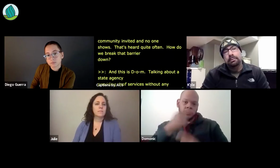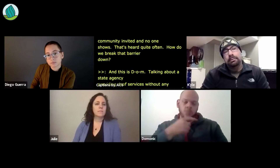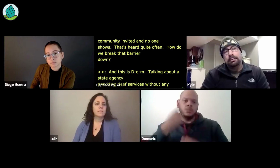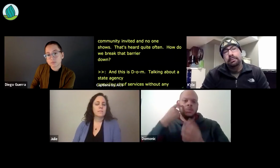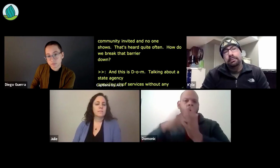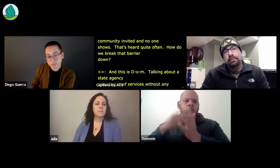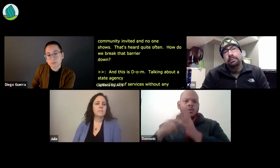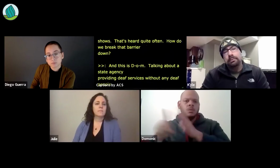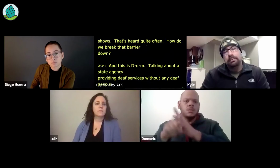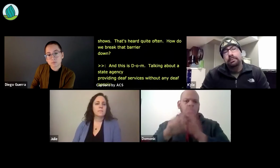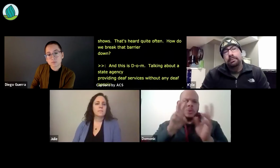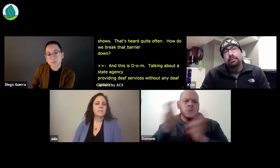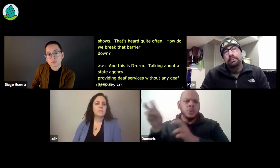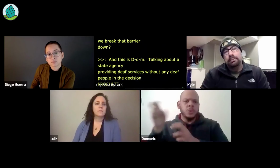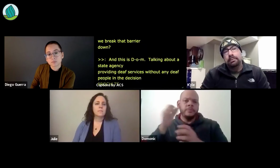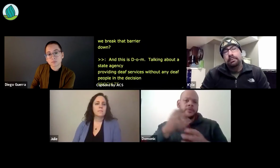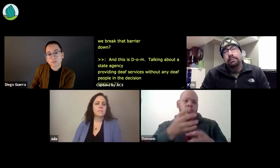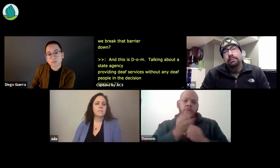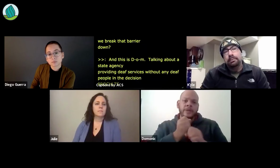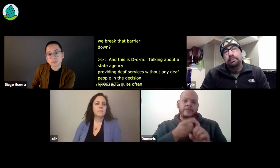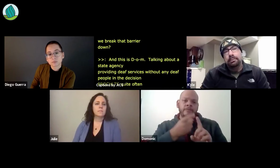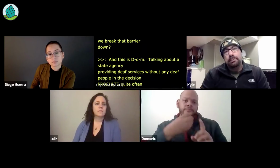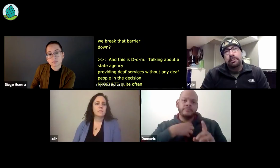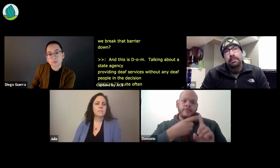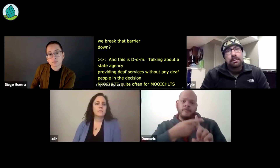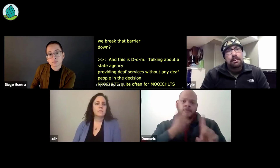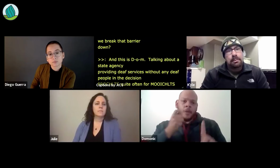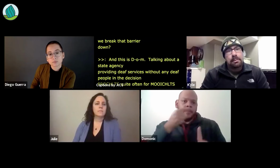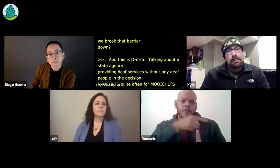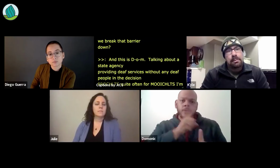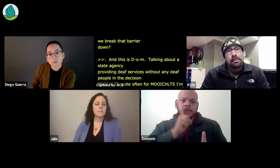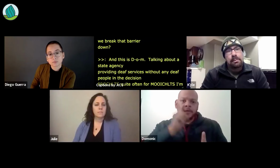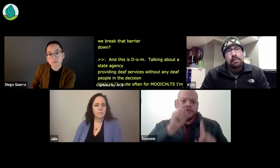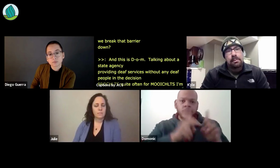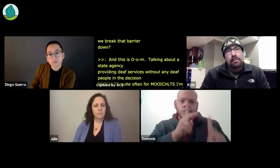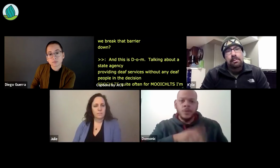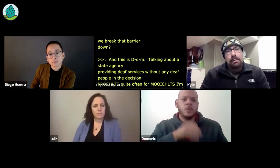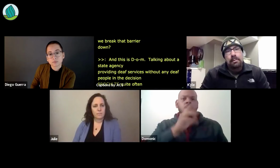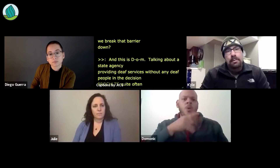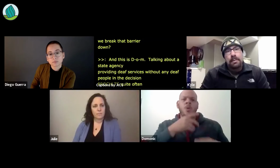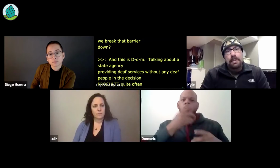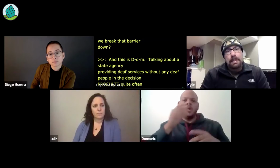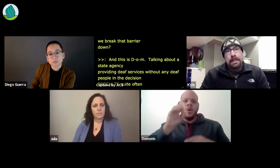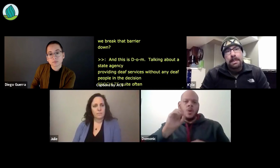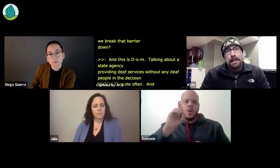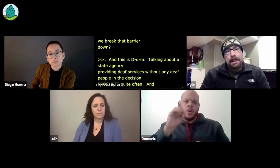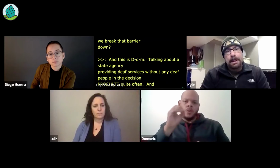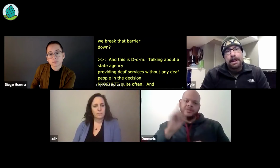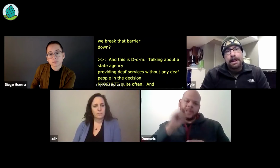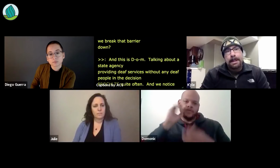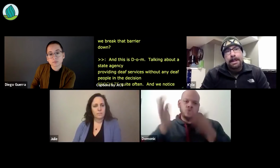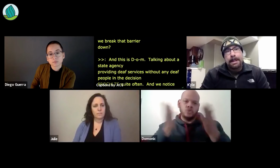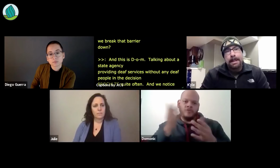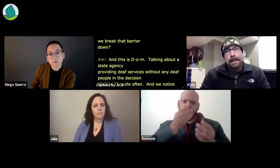And we notice policy issues by receiving complaints through the deaf community, or deaf services